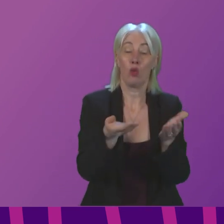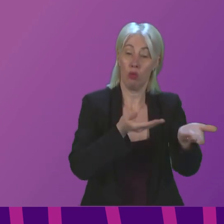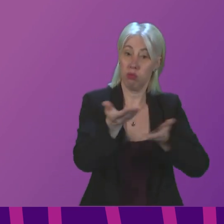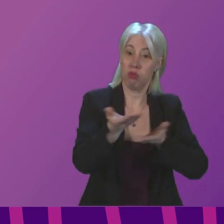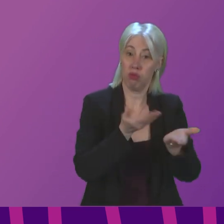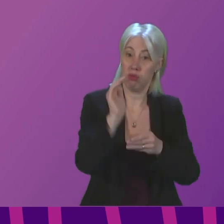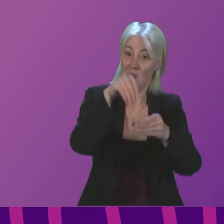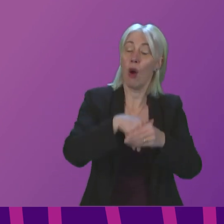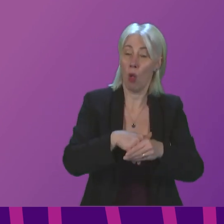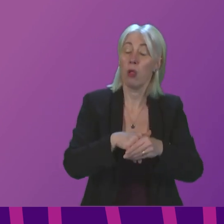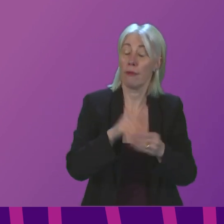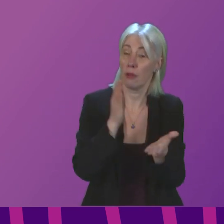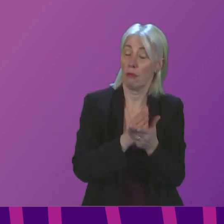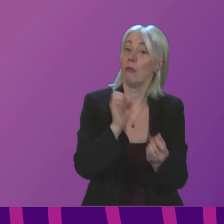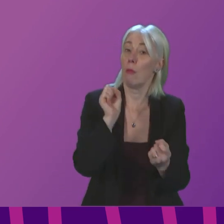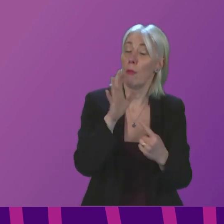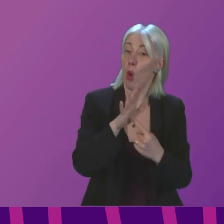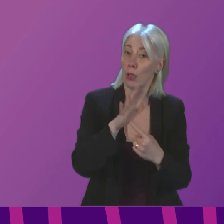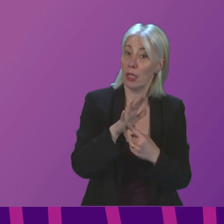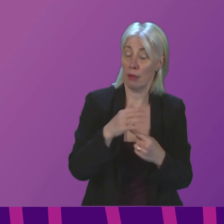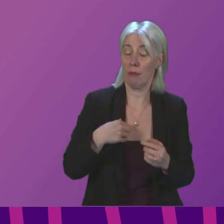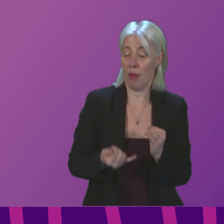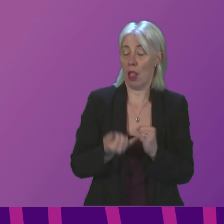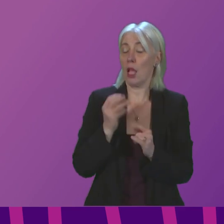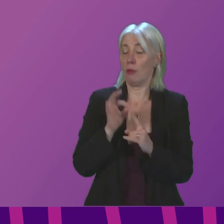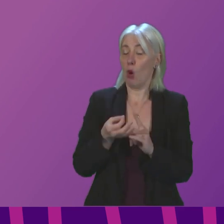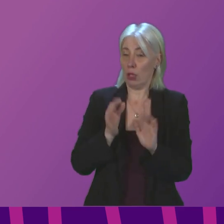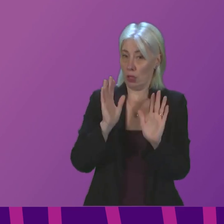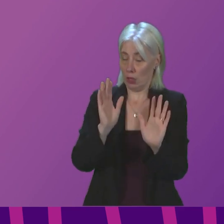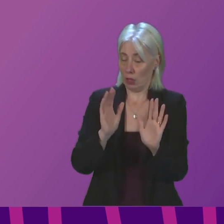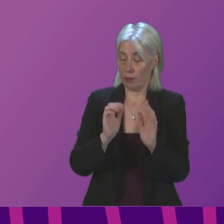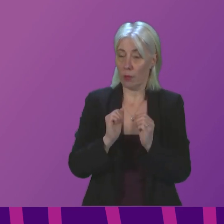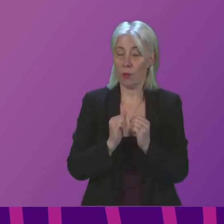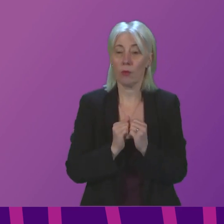It is important to say—this will be my last point in this answer, Presiding Officer—that